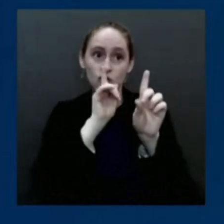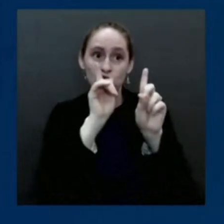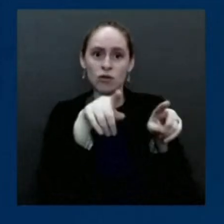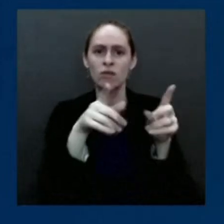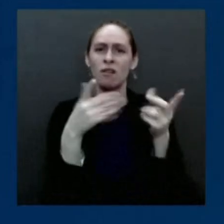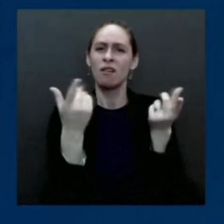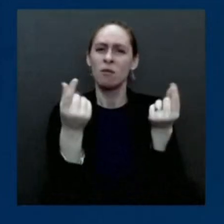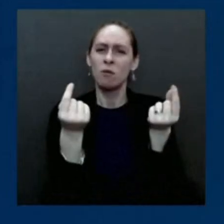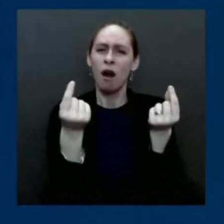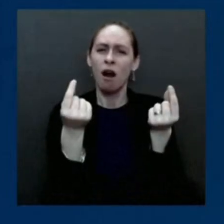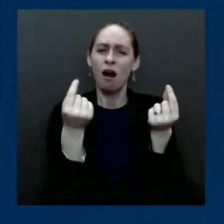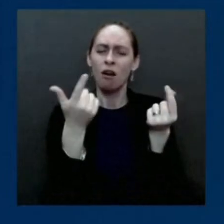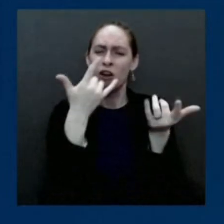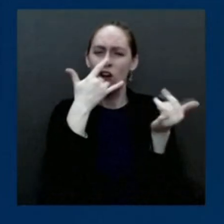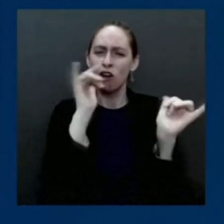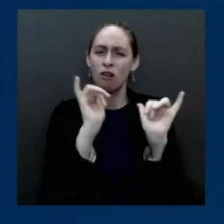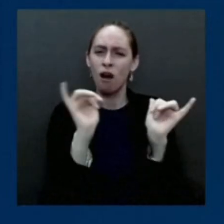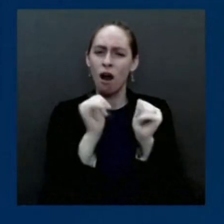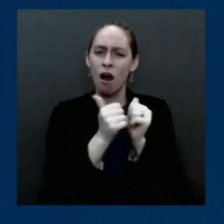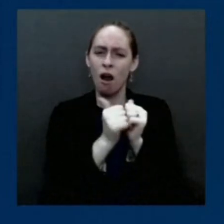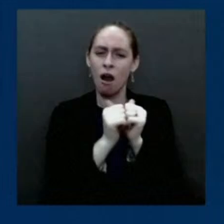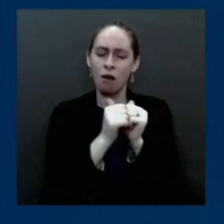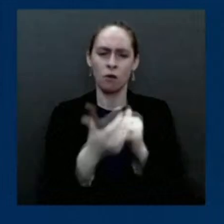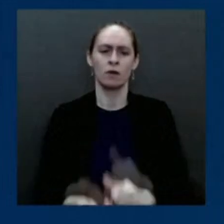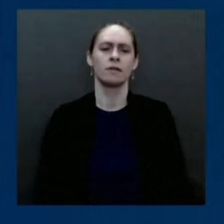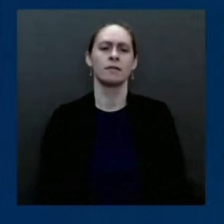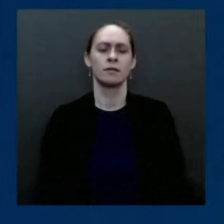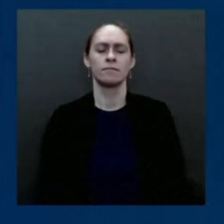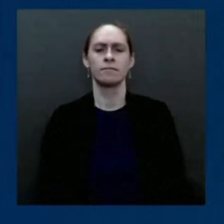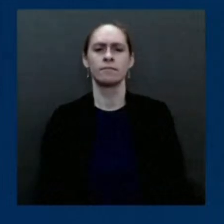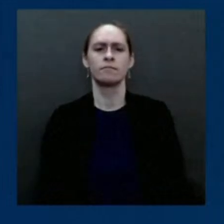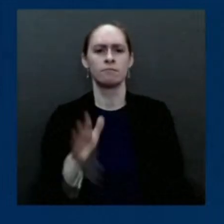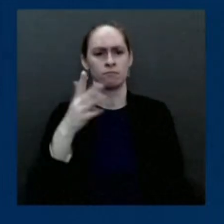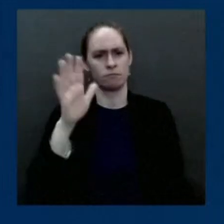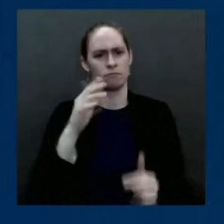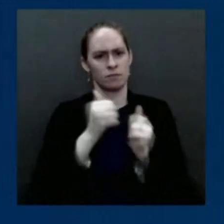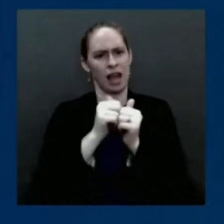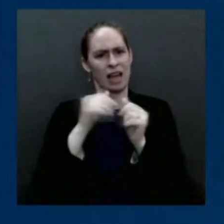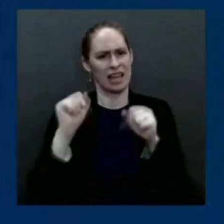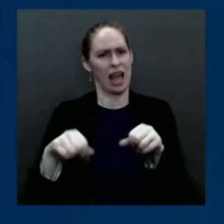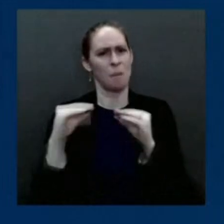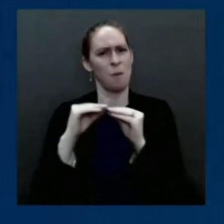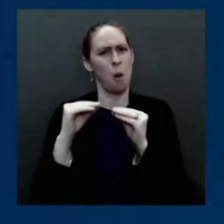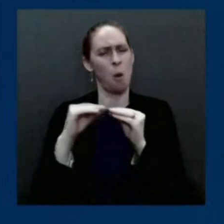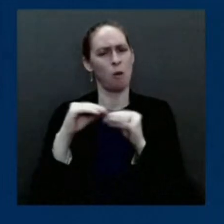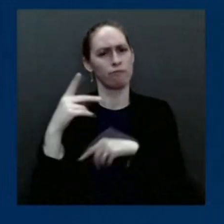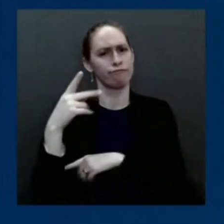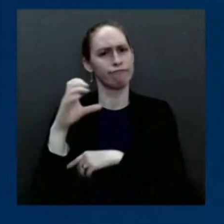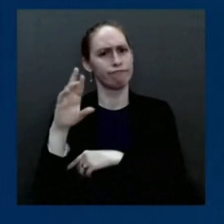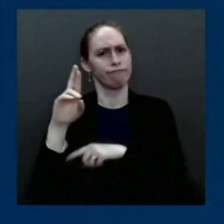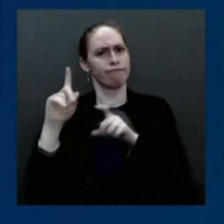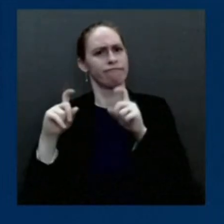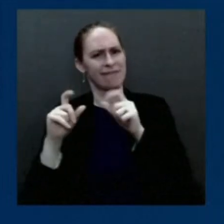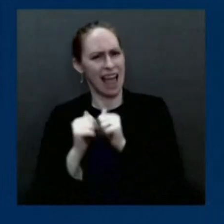ARRIVAL OF THE FIRST SHIPMENT AND IS THERE ANYTHING ORBS DOING TO RAMP UP CAPACITY AS